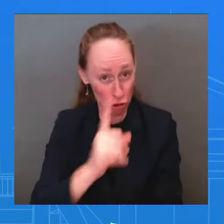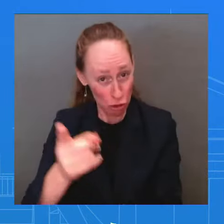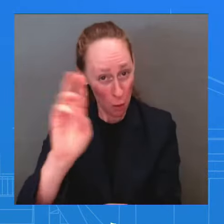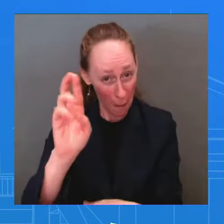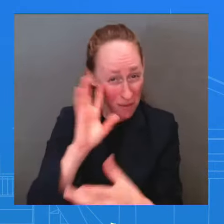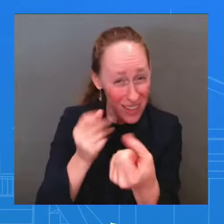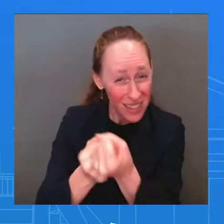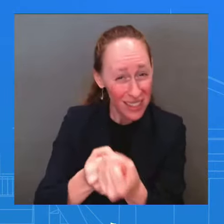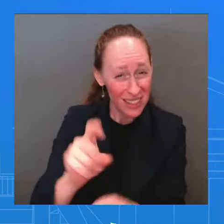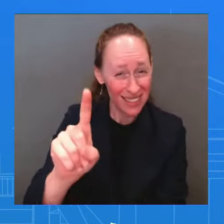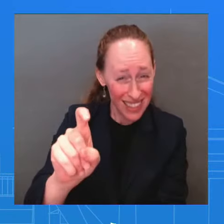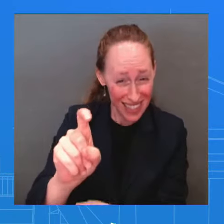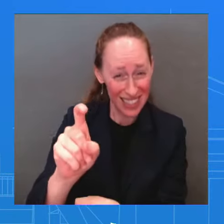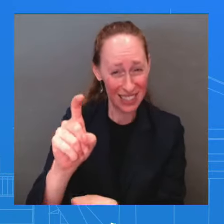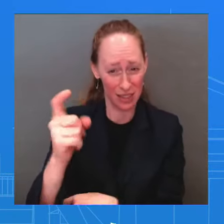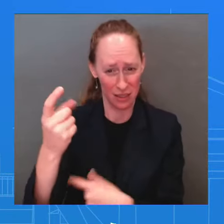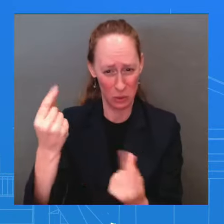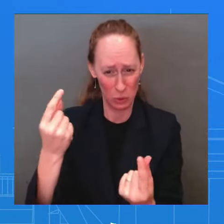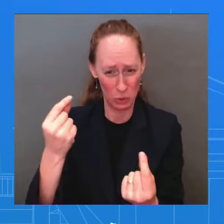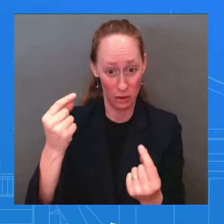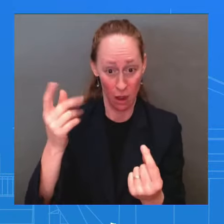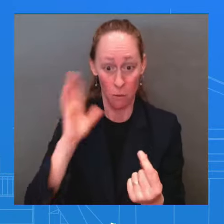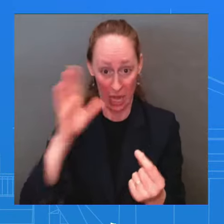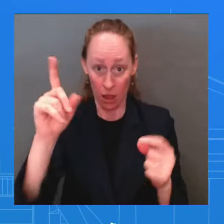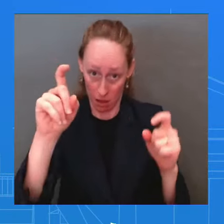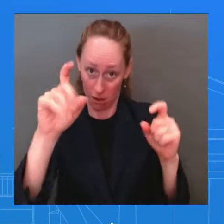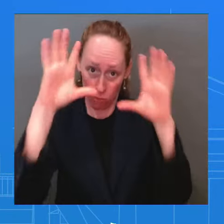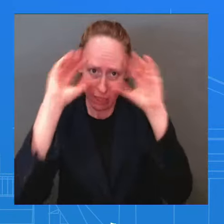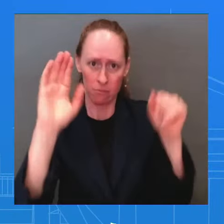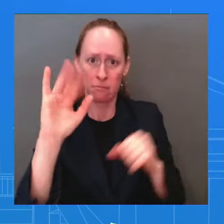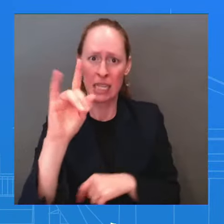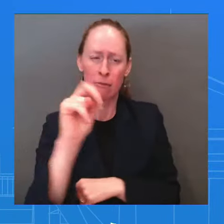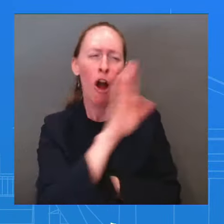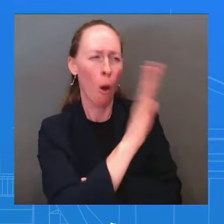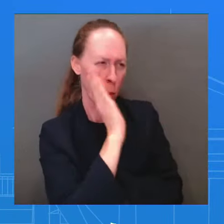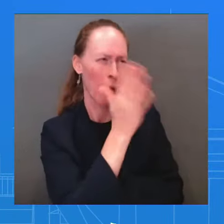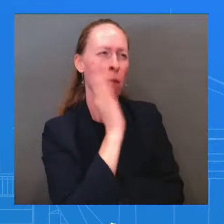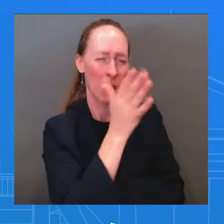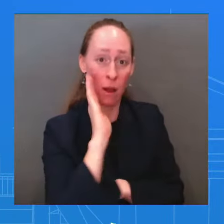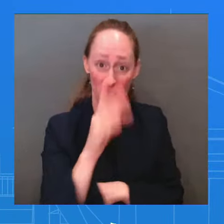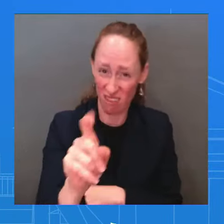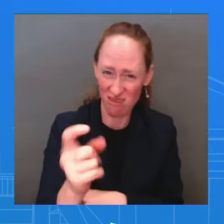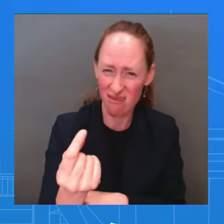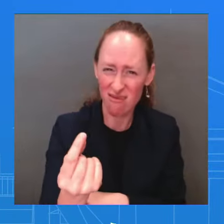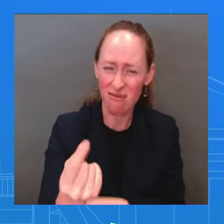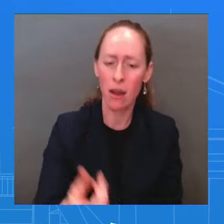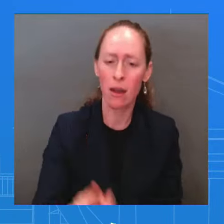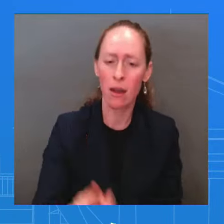that there will be additional funding? Mr. Sullivan: Look, President Biden doesn't build his Ukraine policy on assurances or promises; he builds it on delivering.